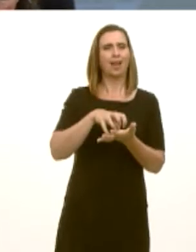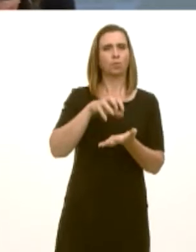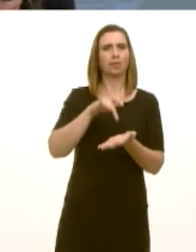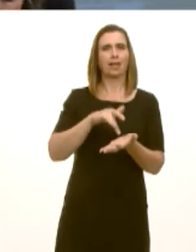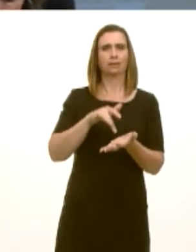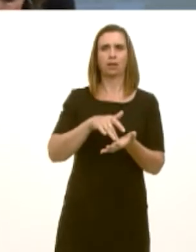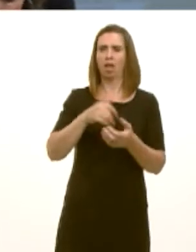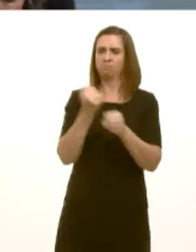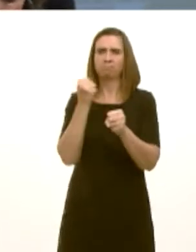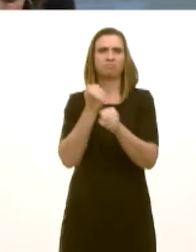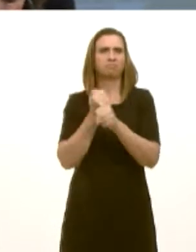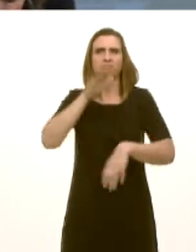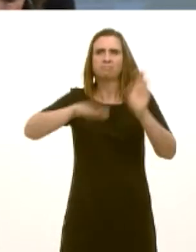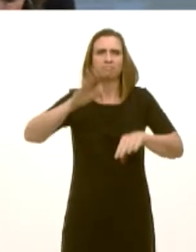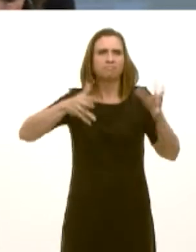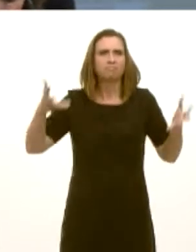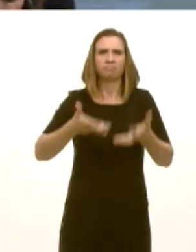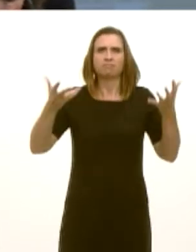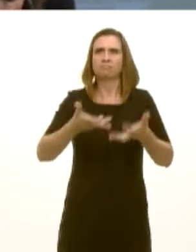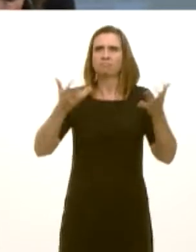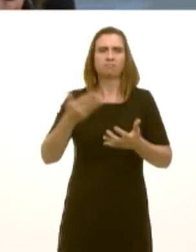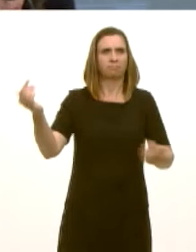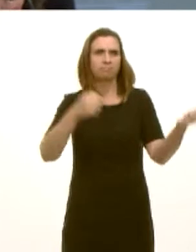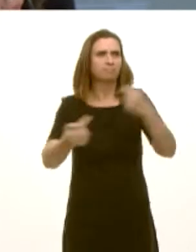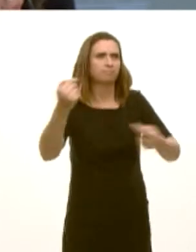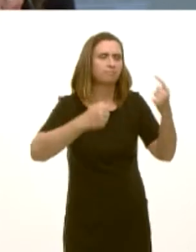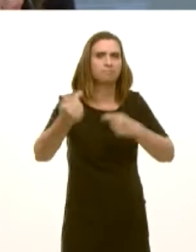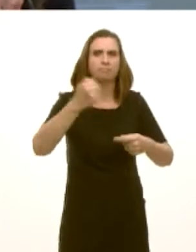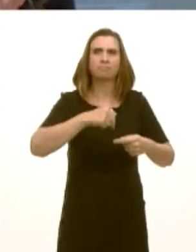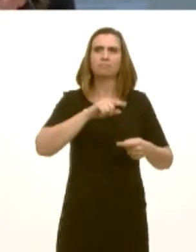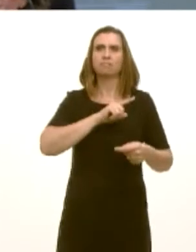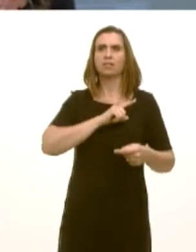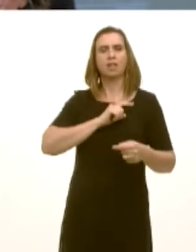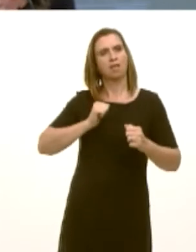It was important that the moneys were maximised by the sale of Government-owned land, in particular